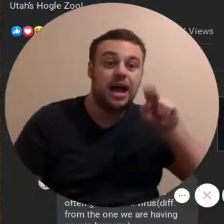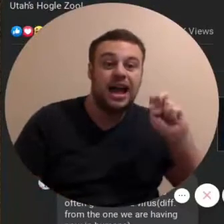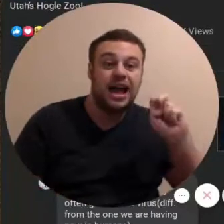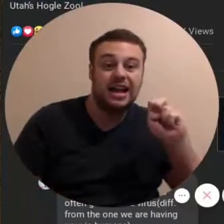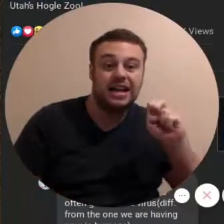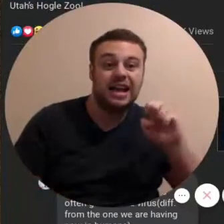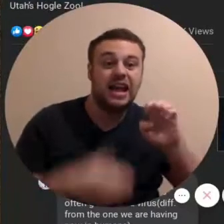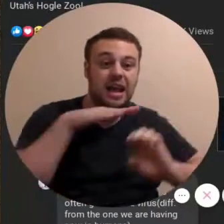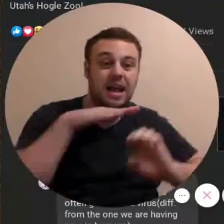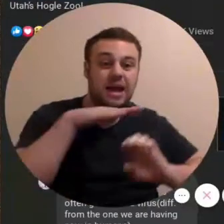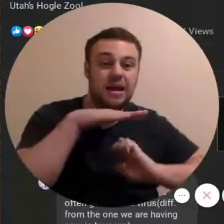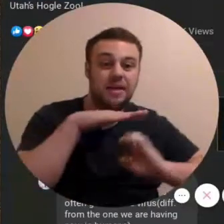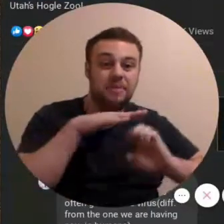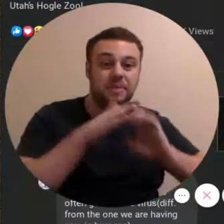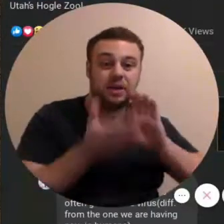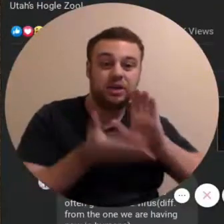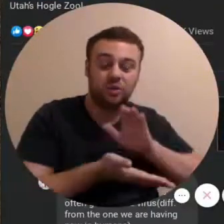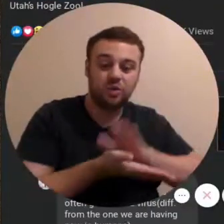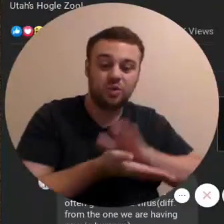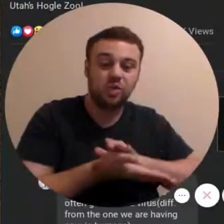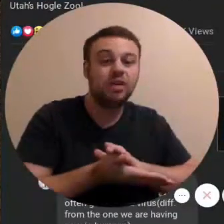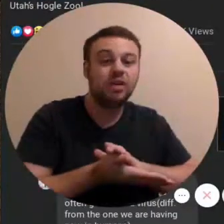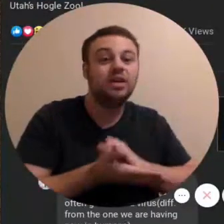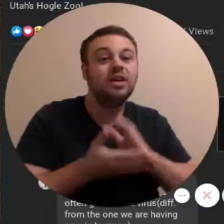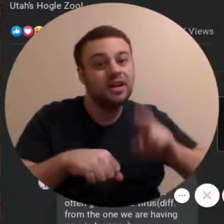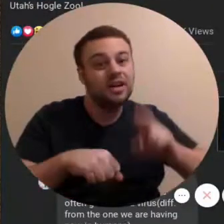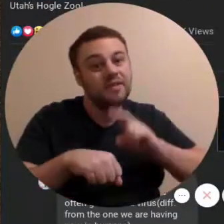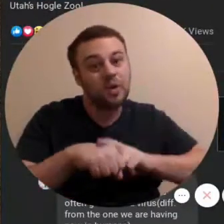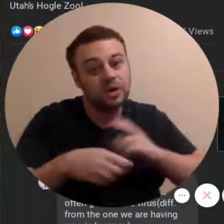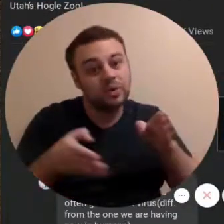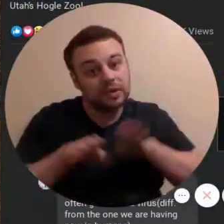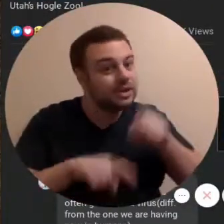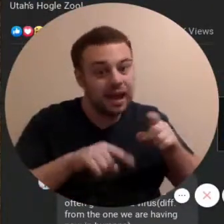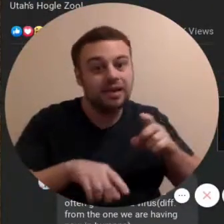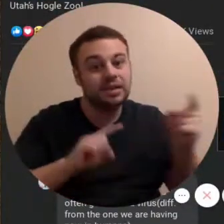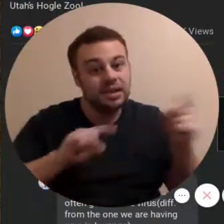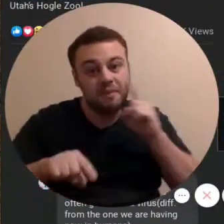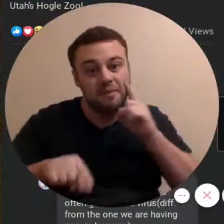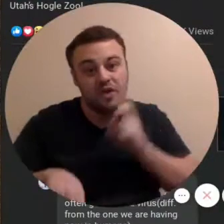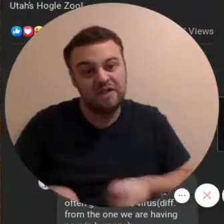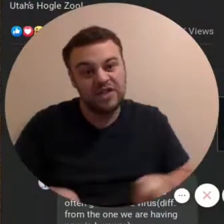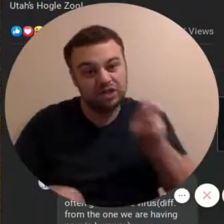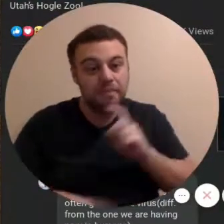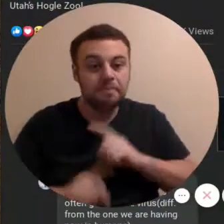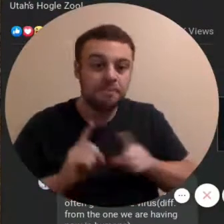Hi everybody from Alpine Elementary, and Heather- that's a good question. How old can foxes get?